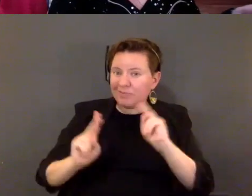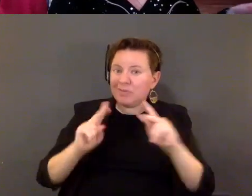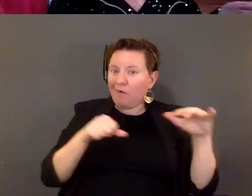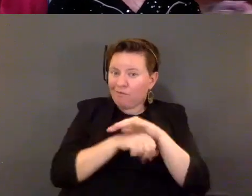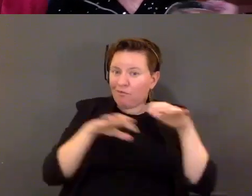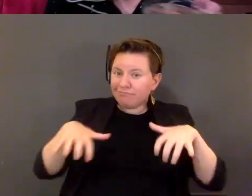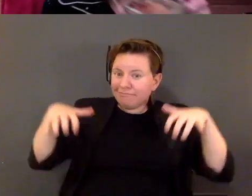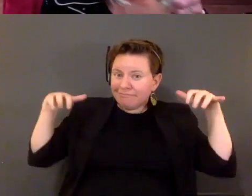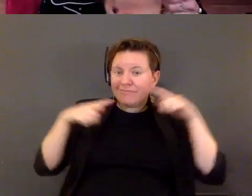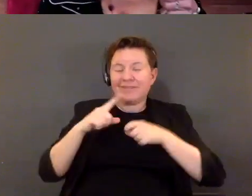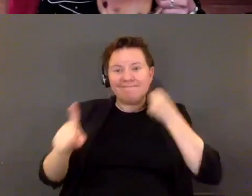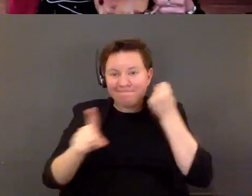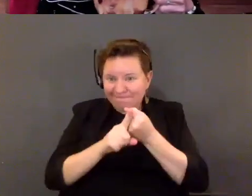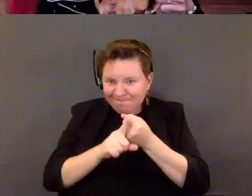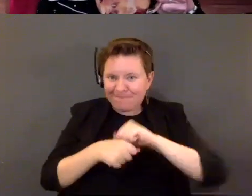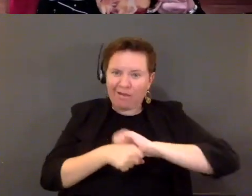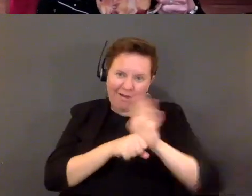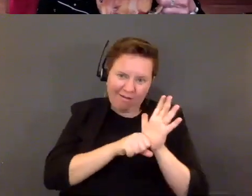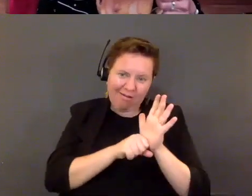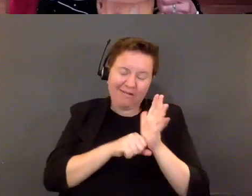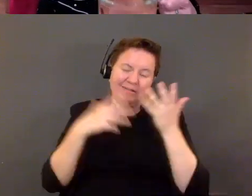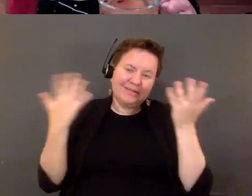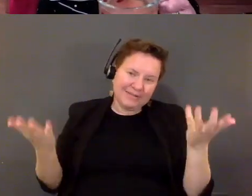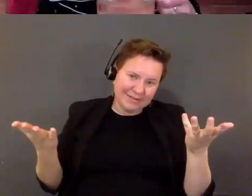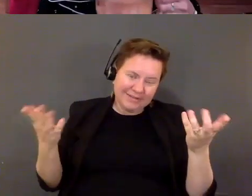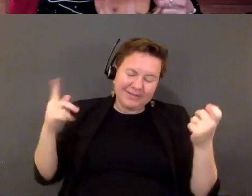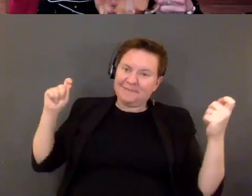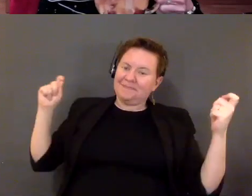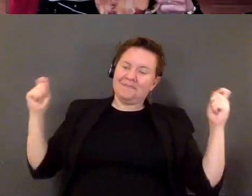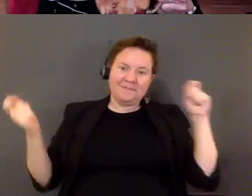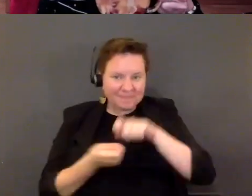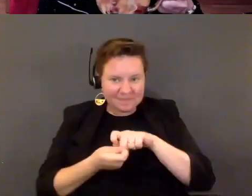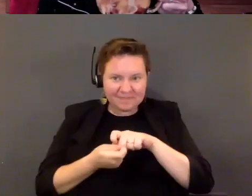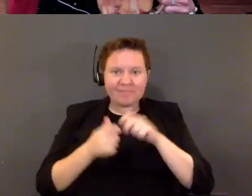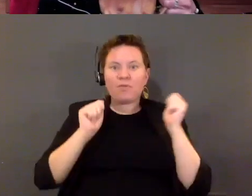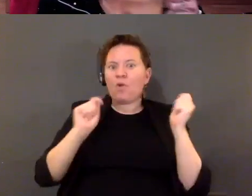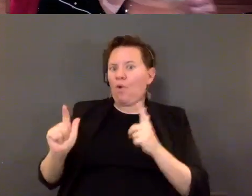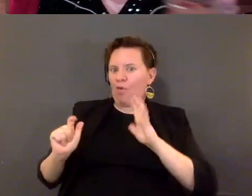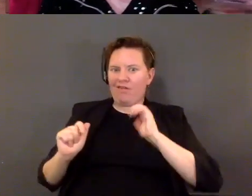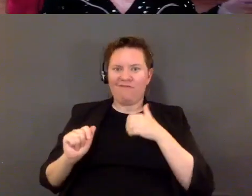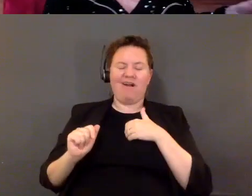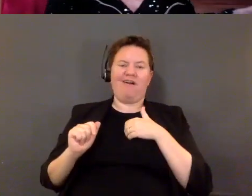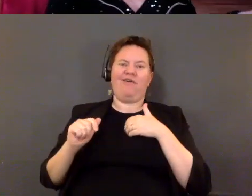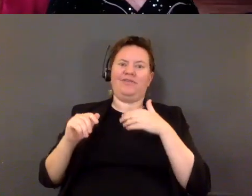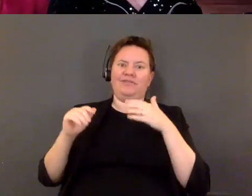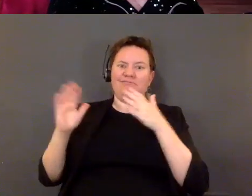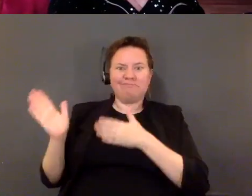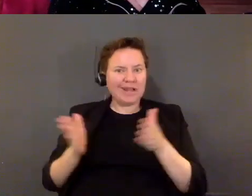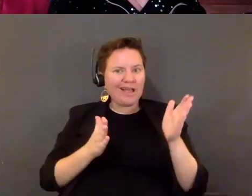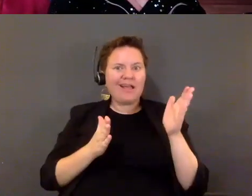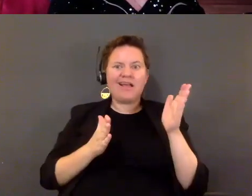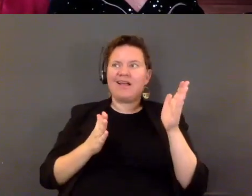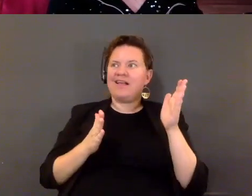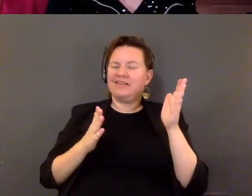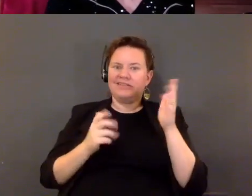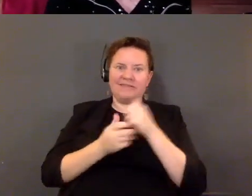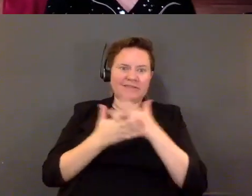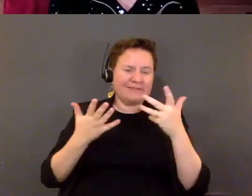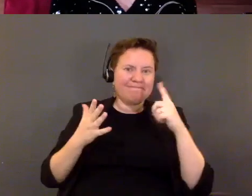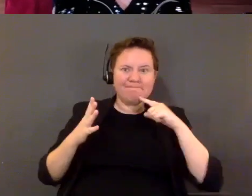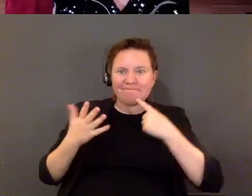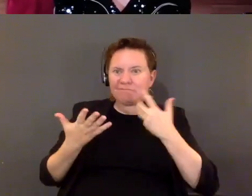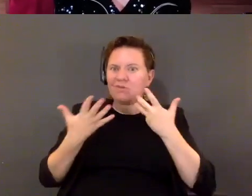COVID hit and we re-envisioned all of us gathering outside in in tents and having a big book